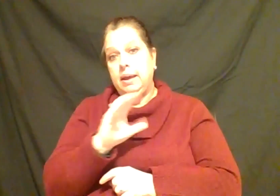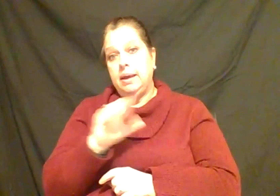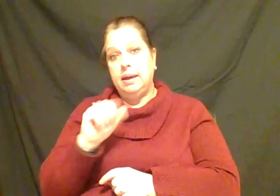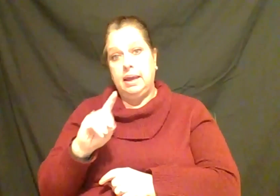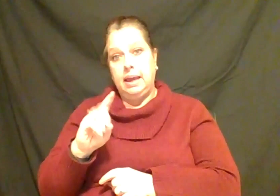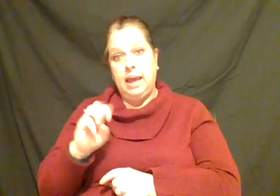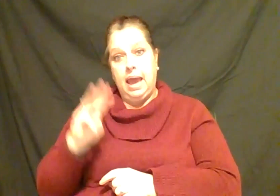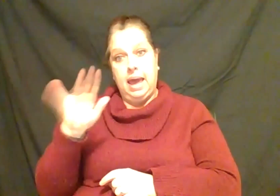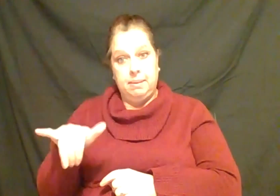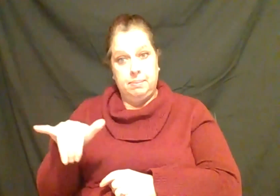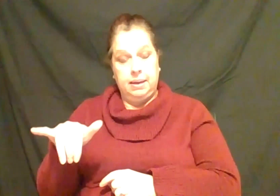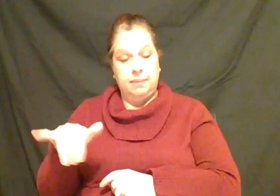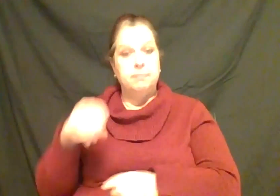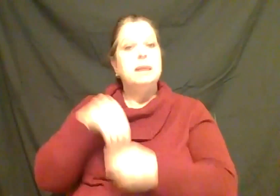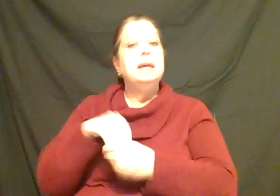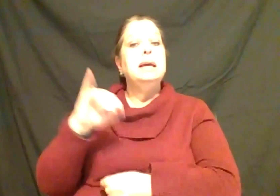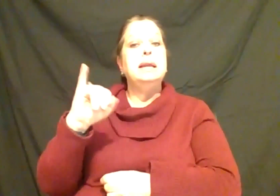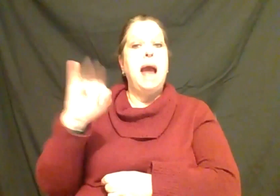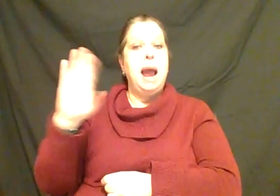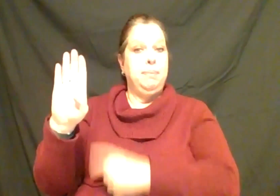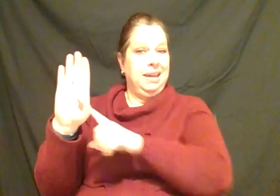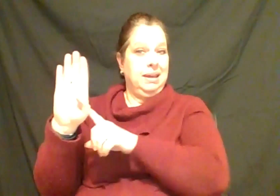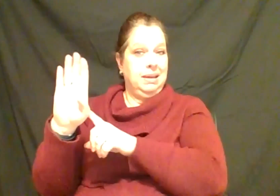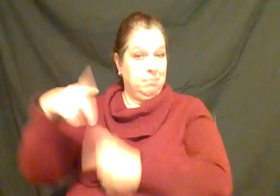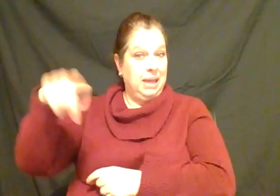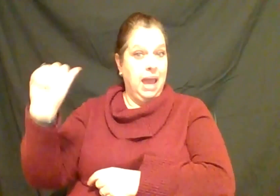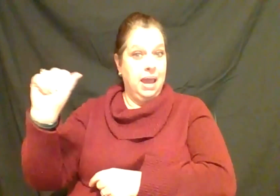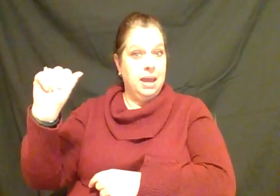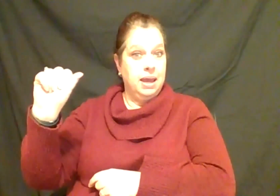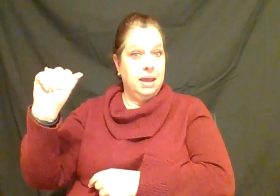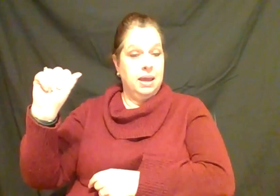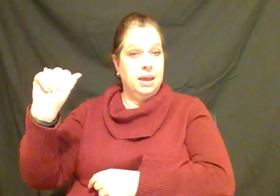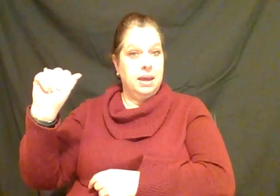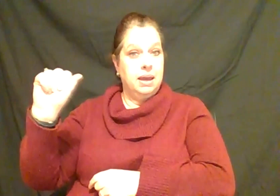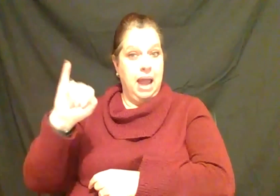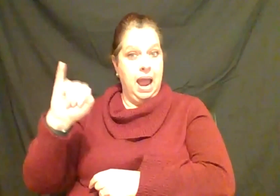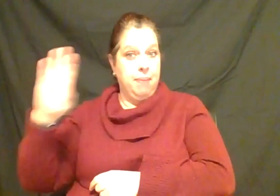in the ib princeton for example in the international baccalaureate program their diploma